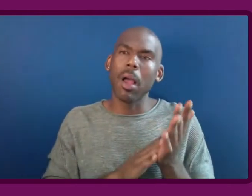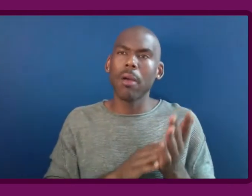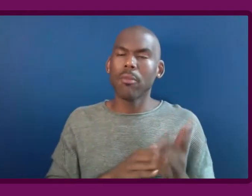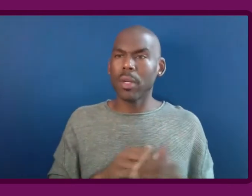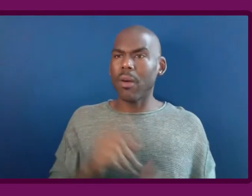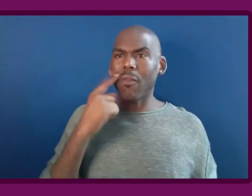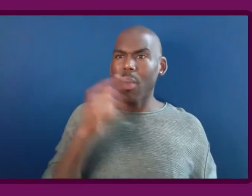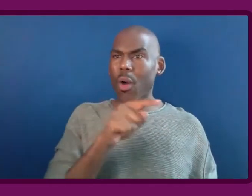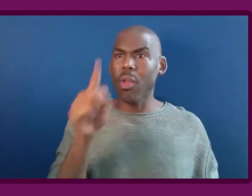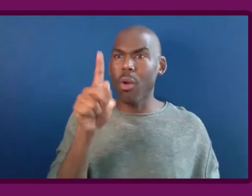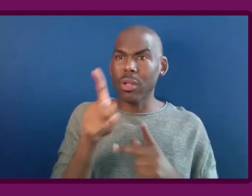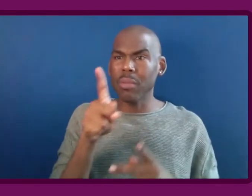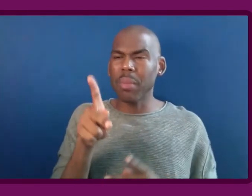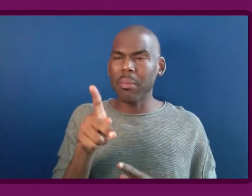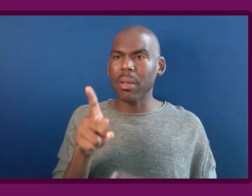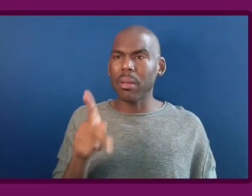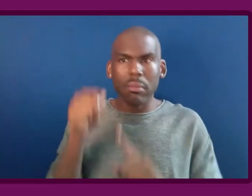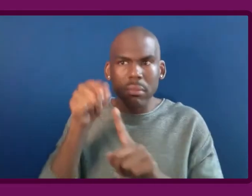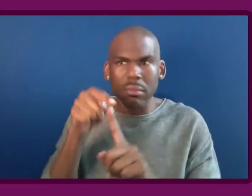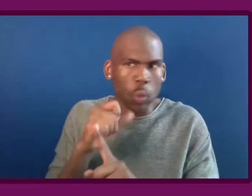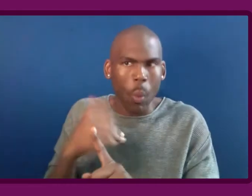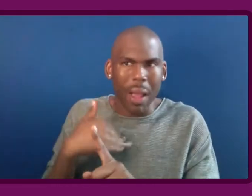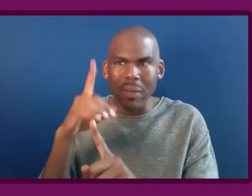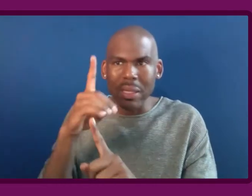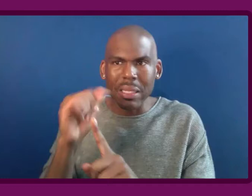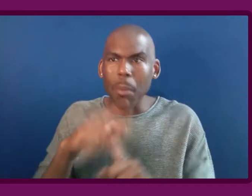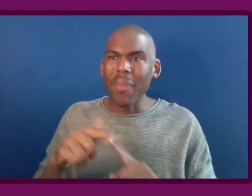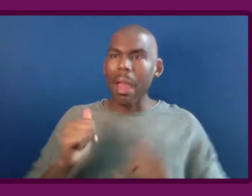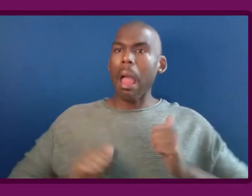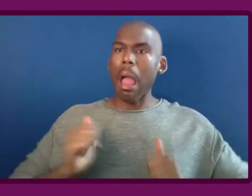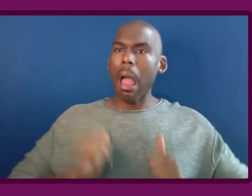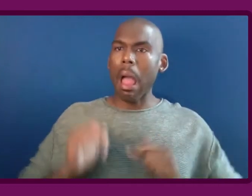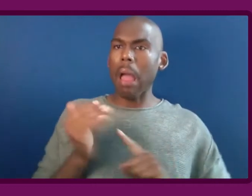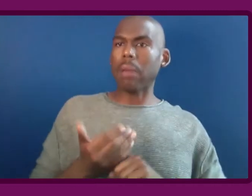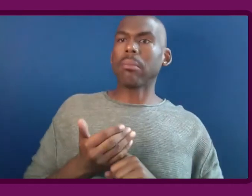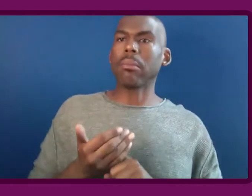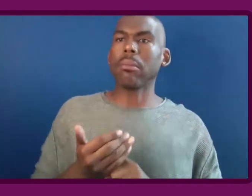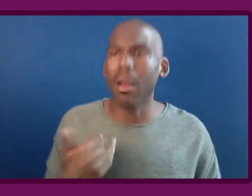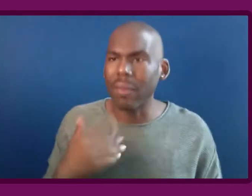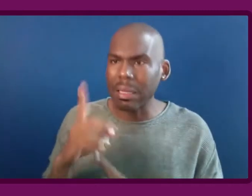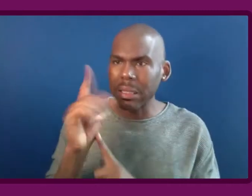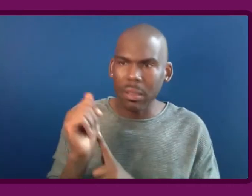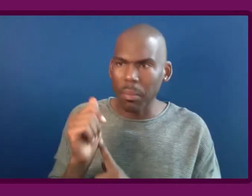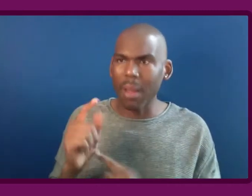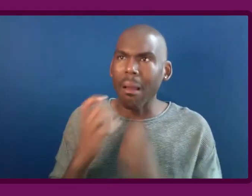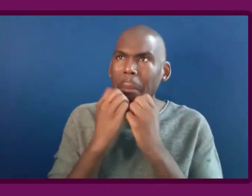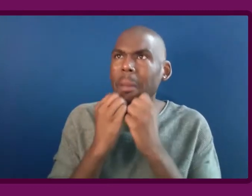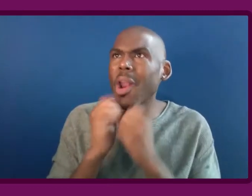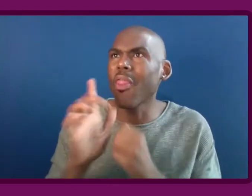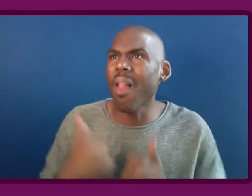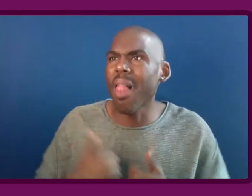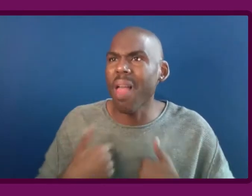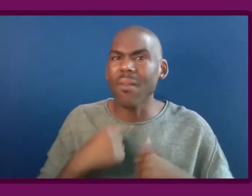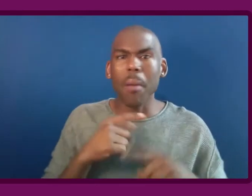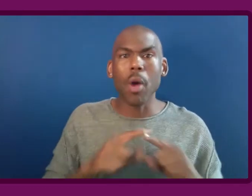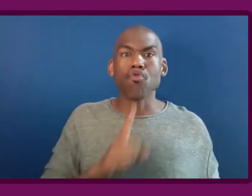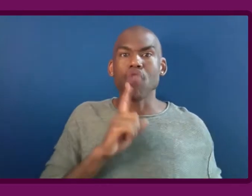for people who don't have disabilities, to act like someone who has a disability, seeing how amazing and admiring their life is, but in real life they don't care about us.